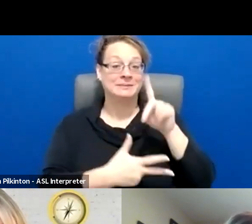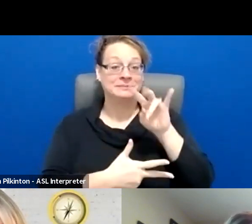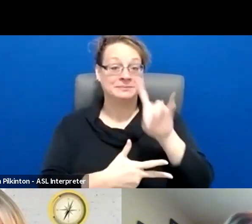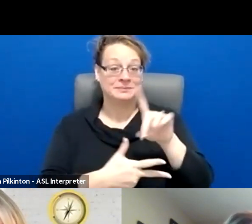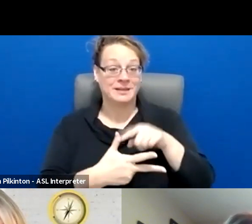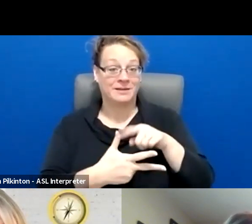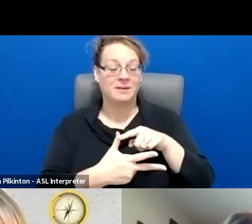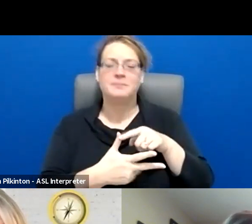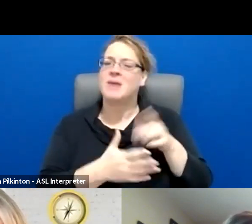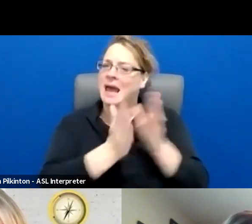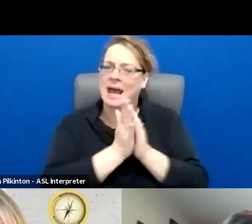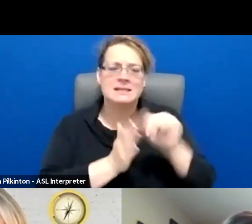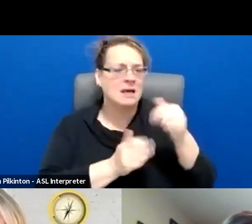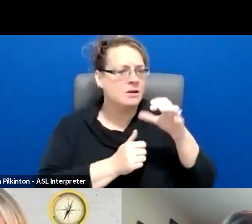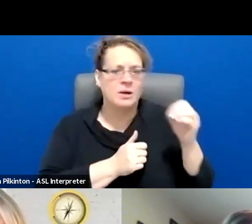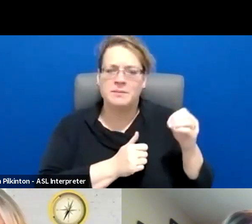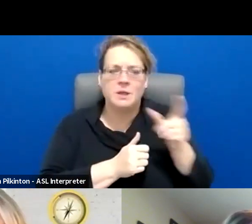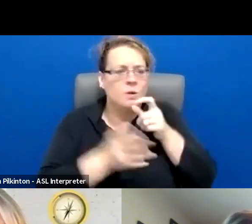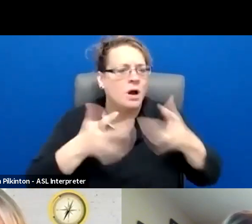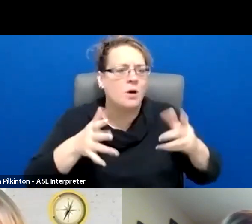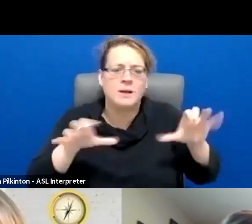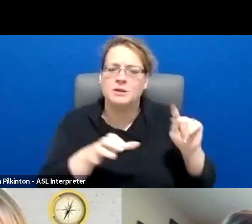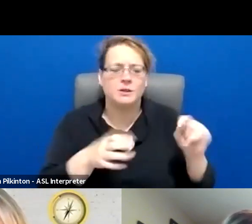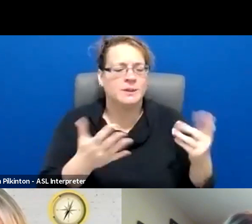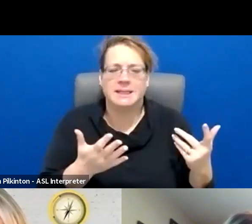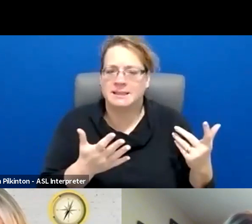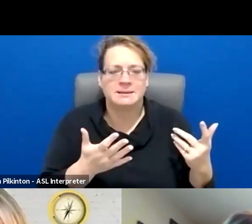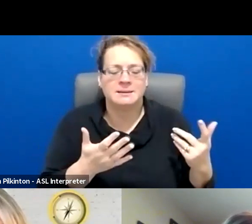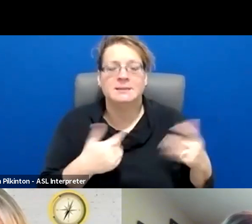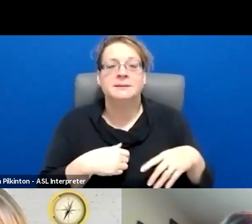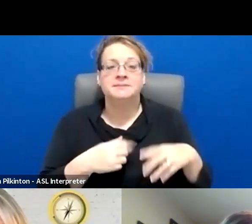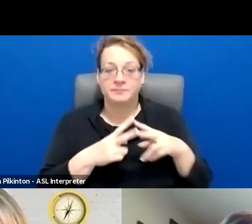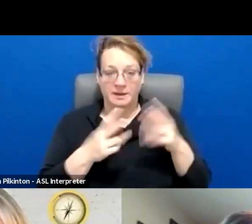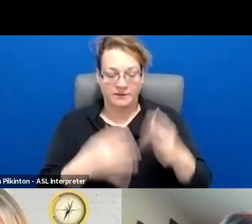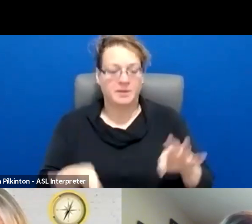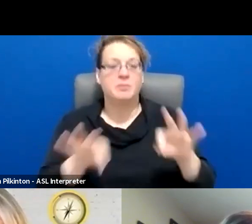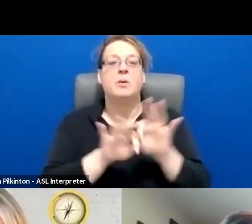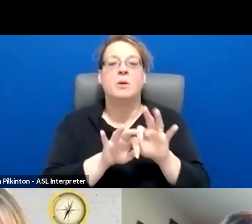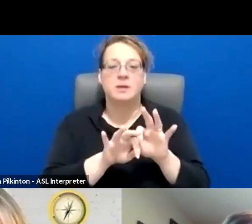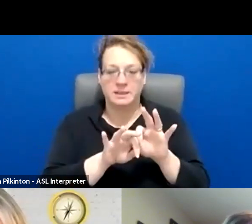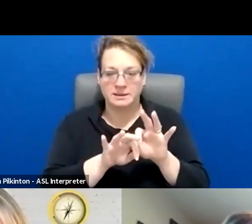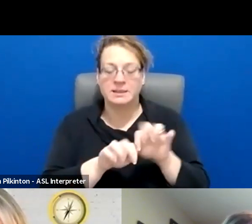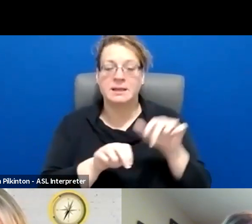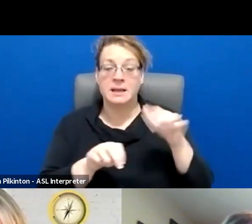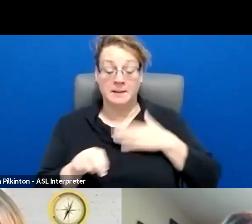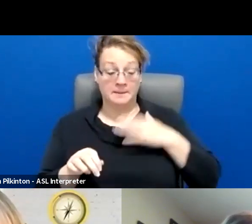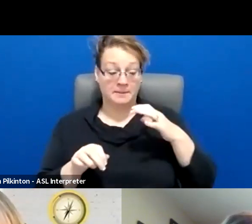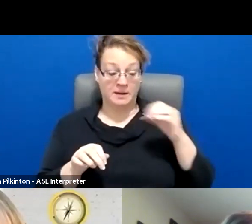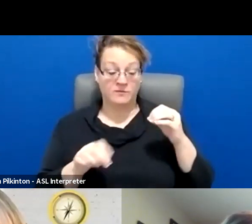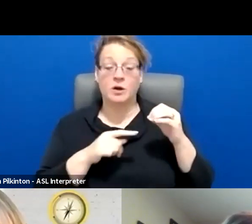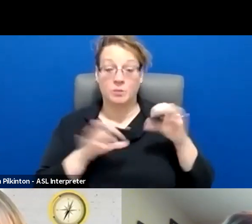I think starting with understanding your workforce and what is important, in the space to them is important. I am going to leverage David's comment around asking other companies who are already in this space.